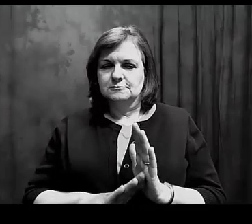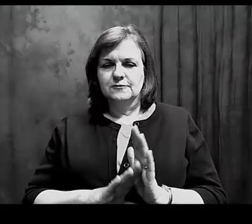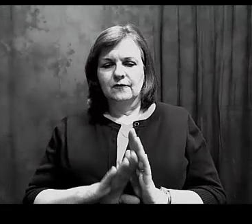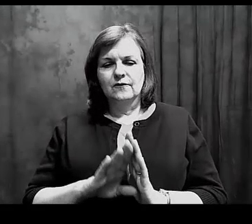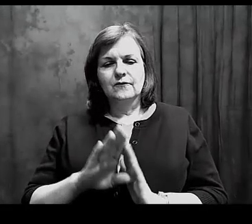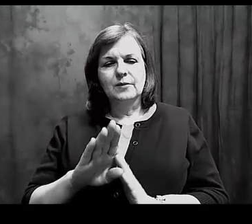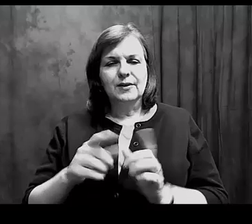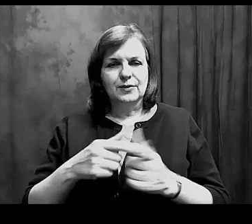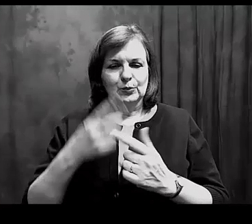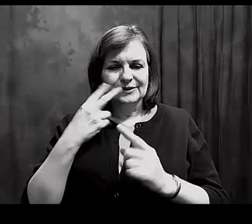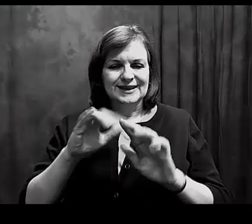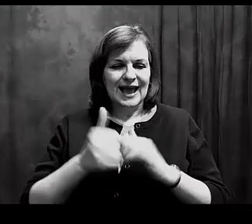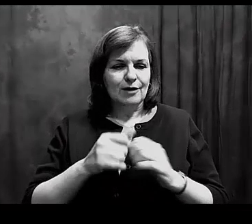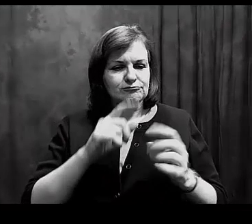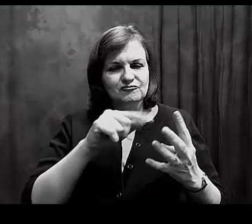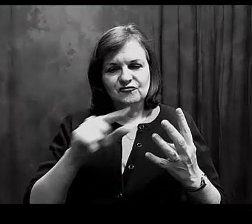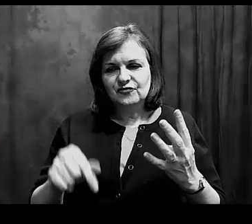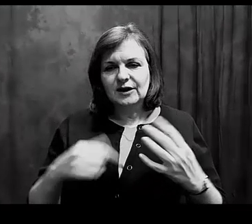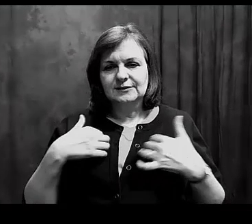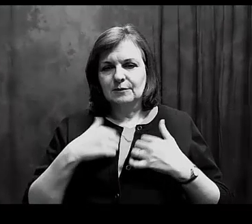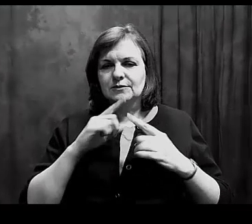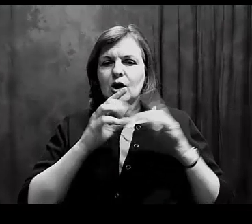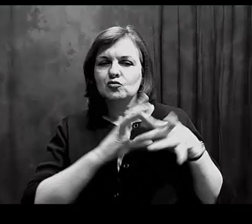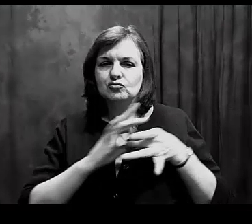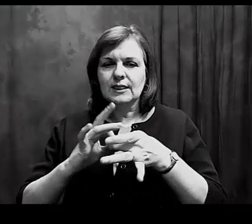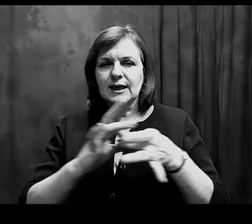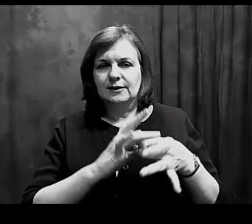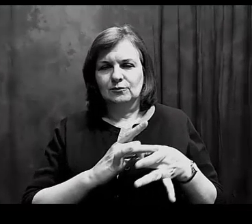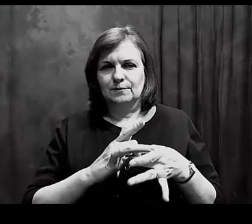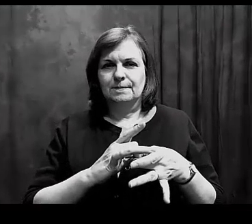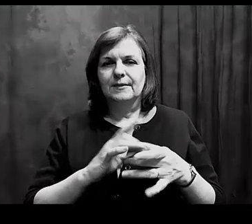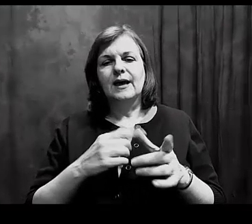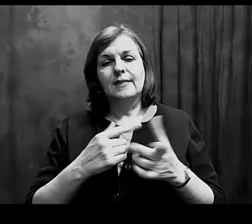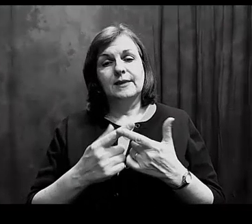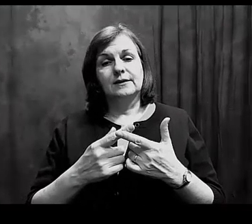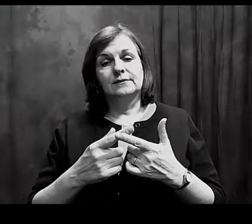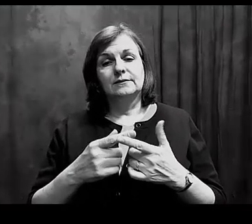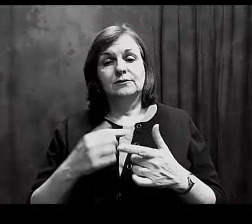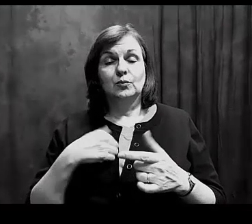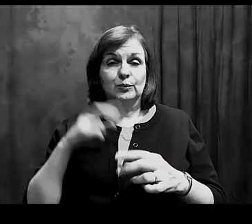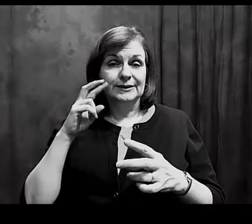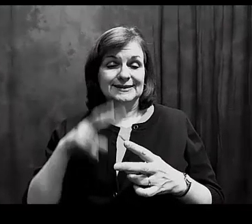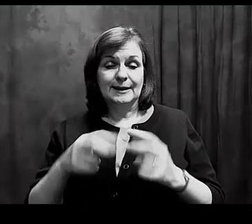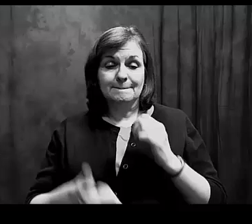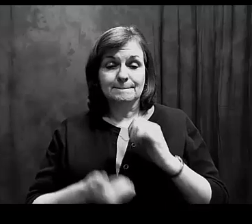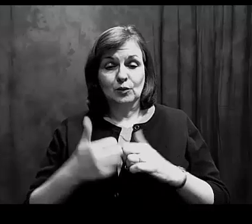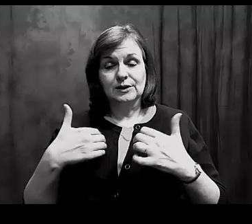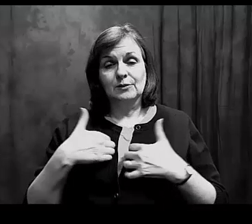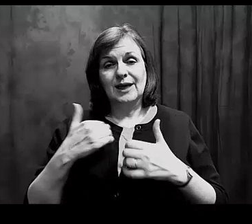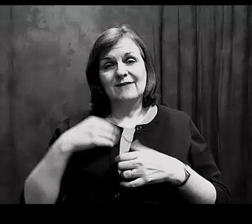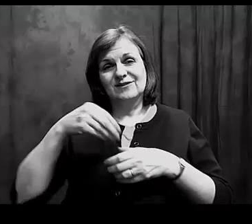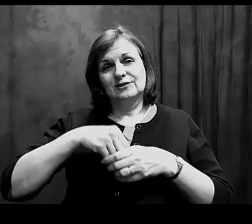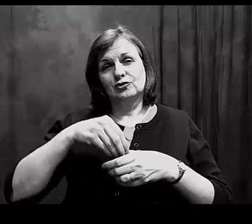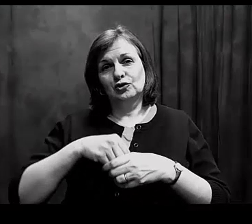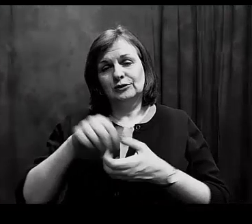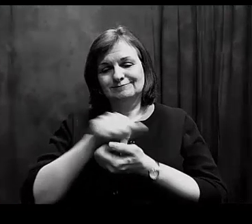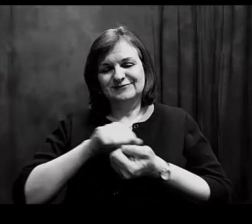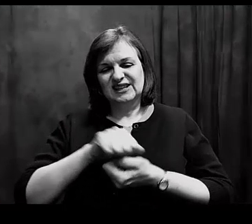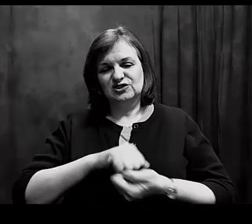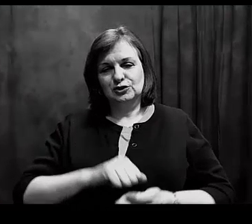instead we need to look at how they're going to develop so we can understand how they're related so comparative embryology and we